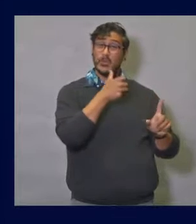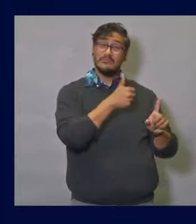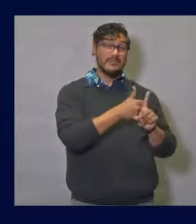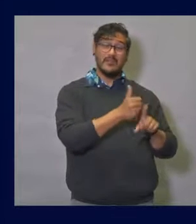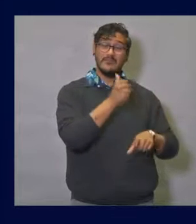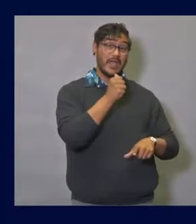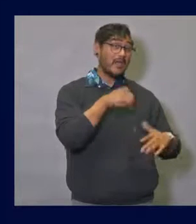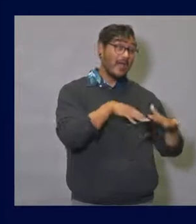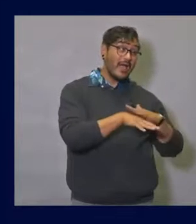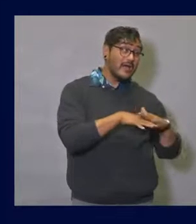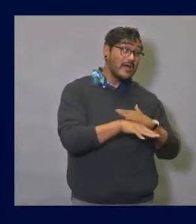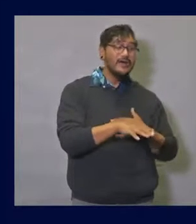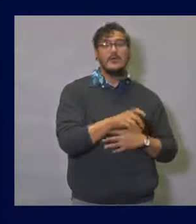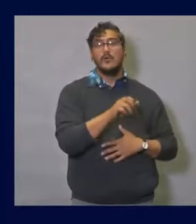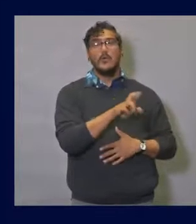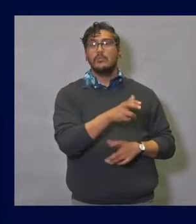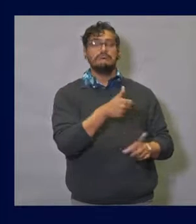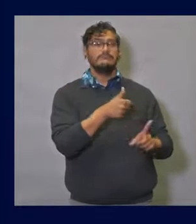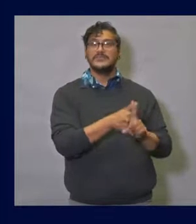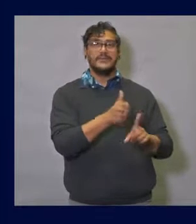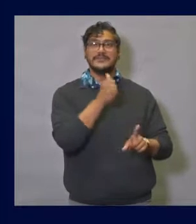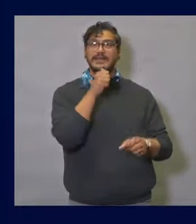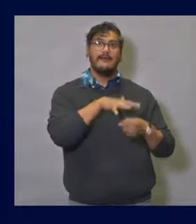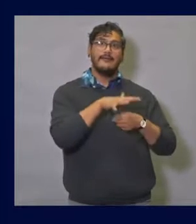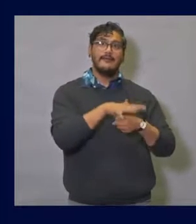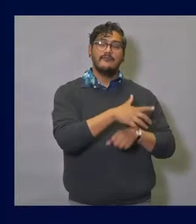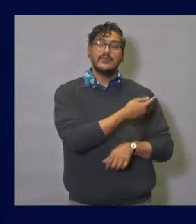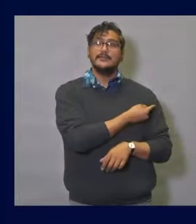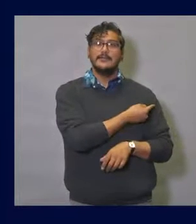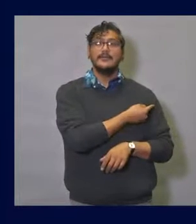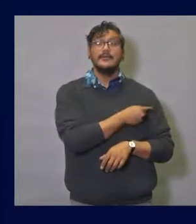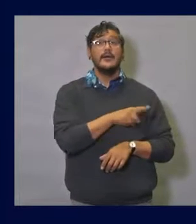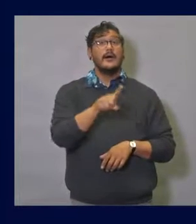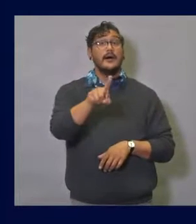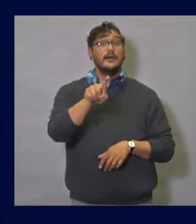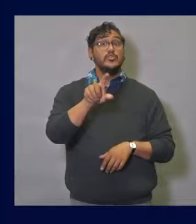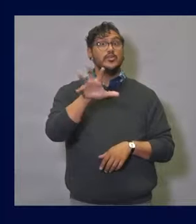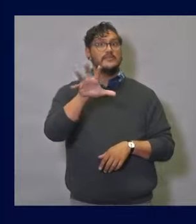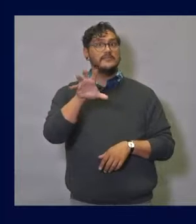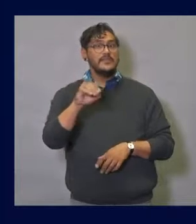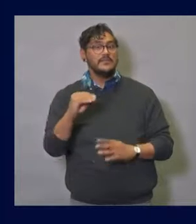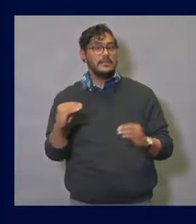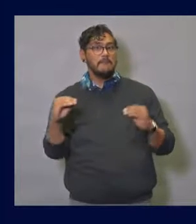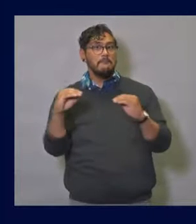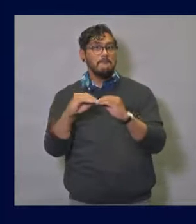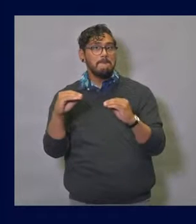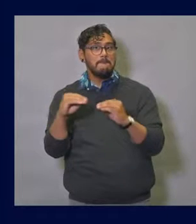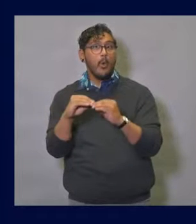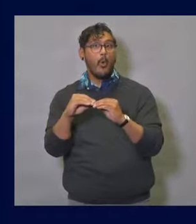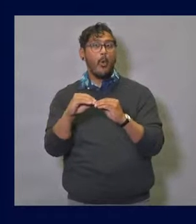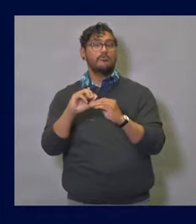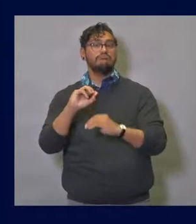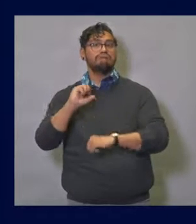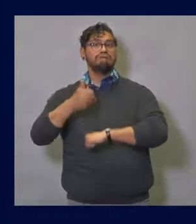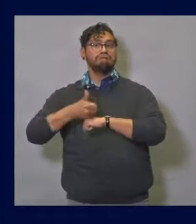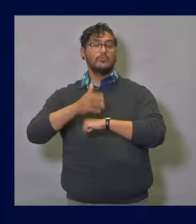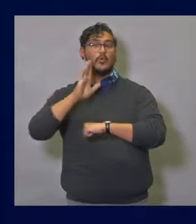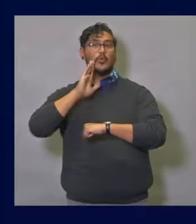VACCINATION RATES OR LACK OF ACCESS.